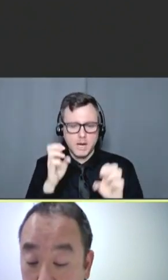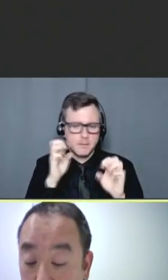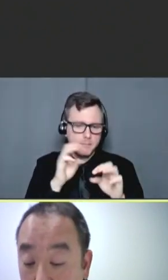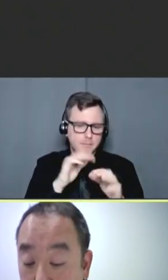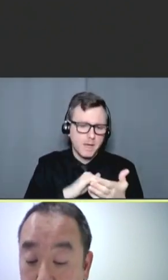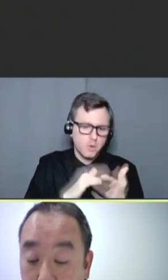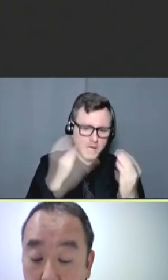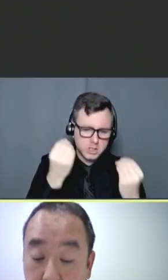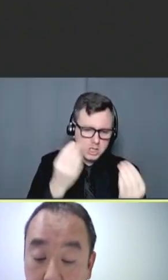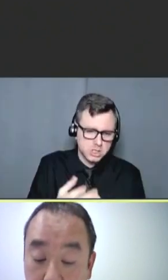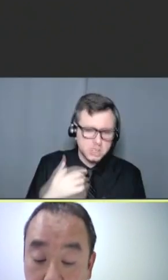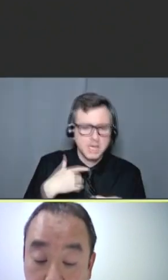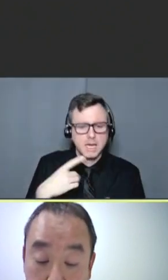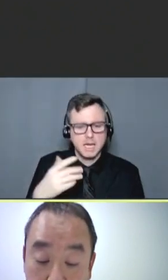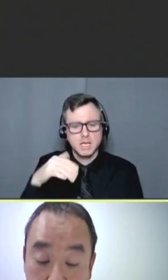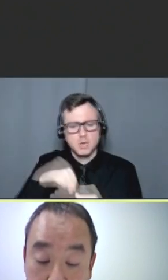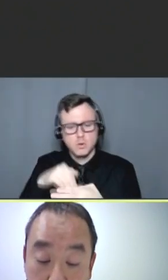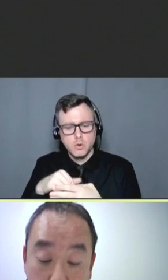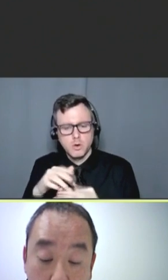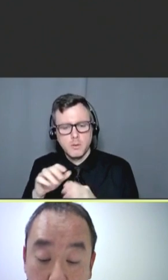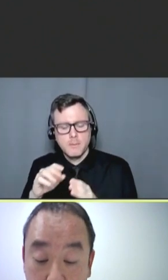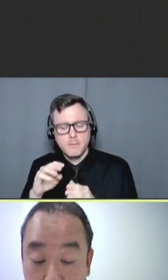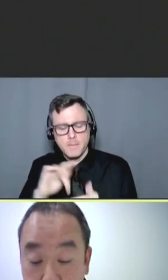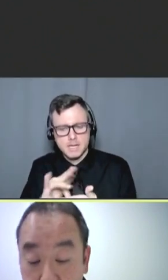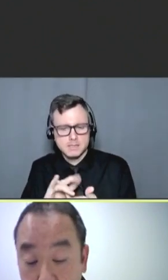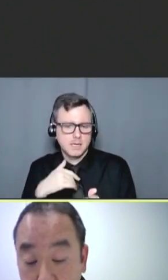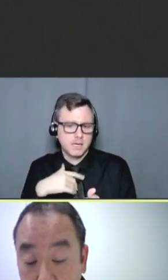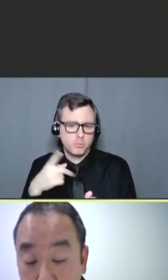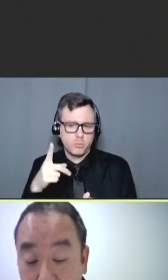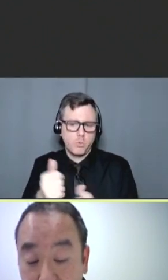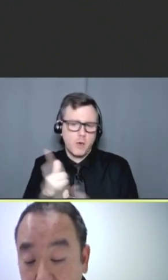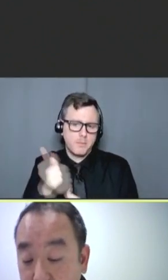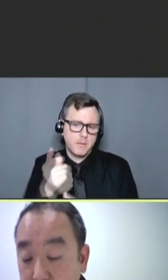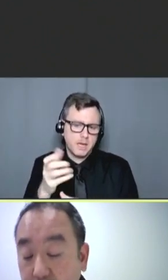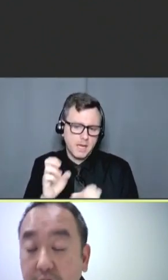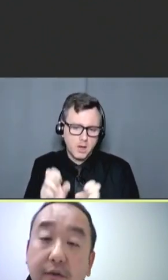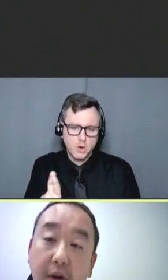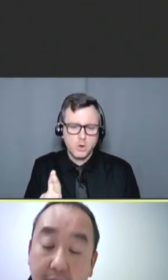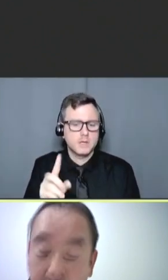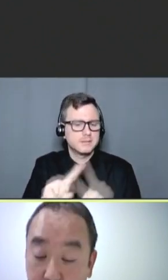Our primary care services focuses on all age of life and creates a safe atmosphere for every